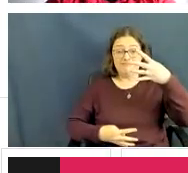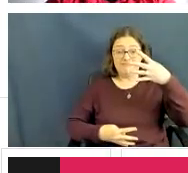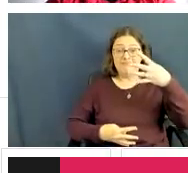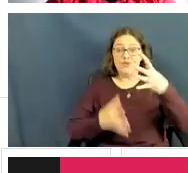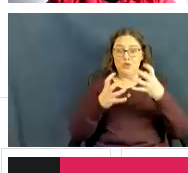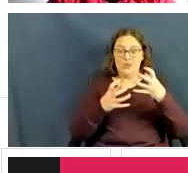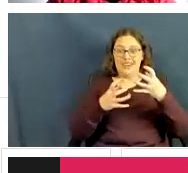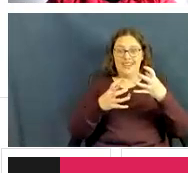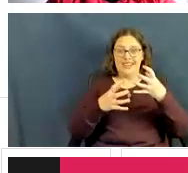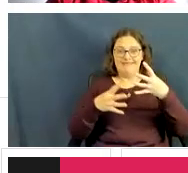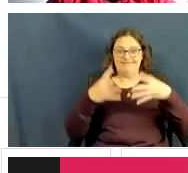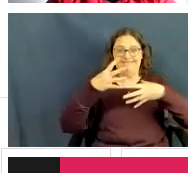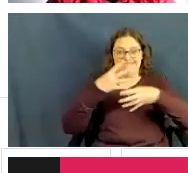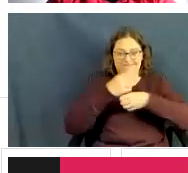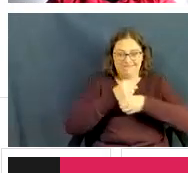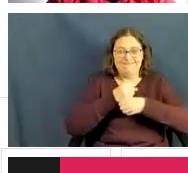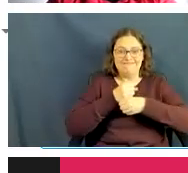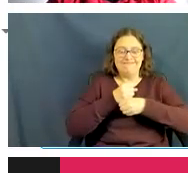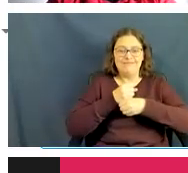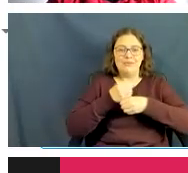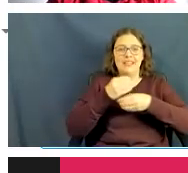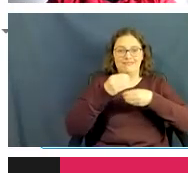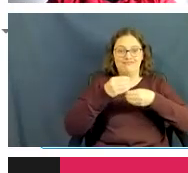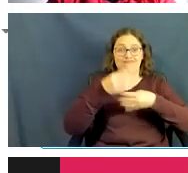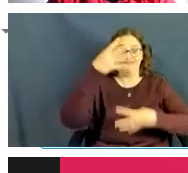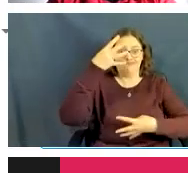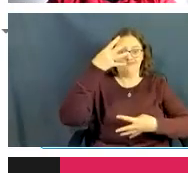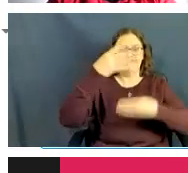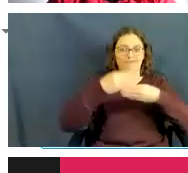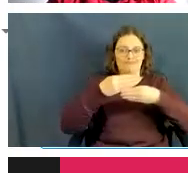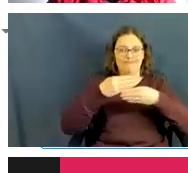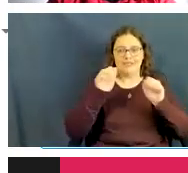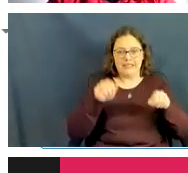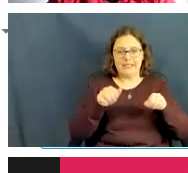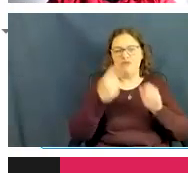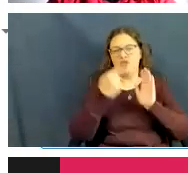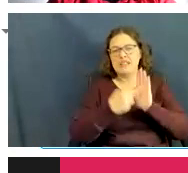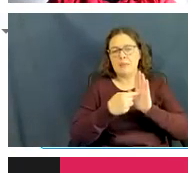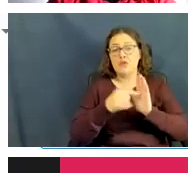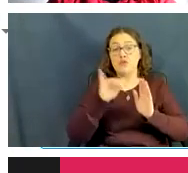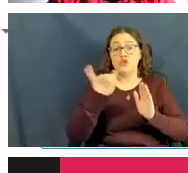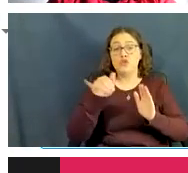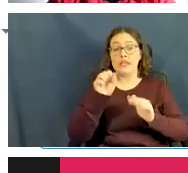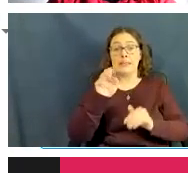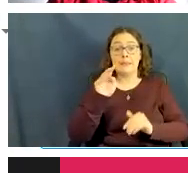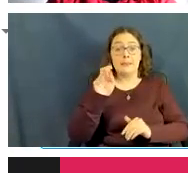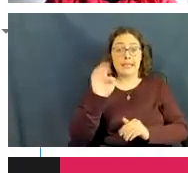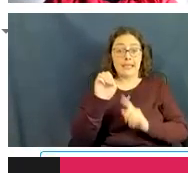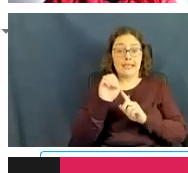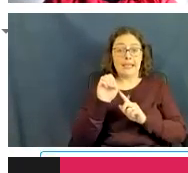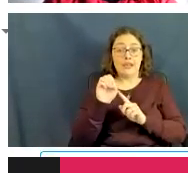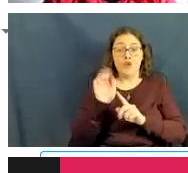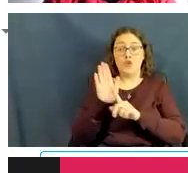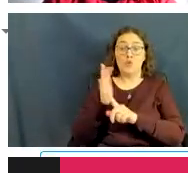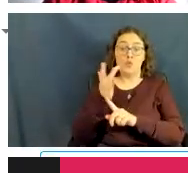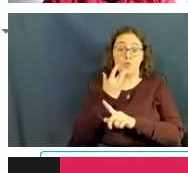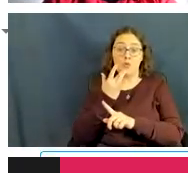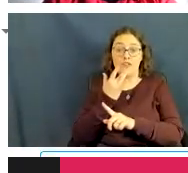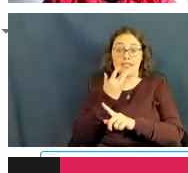within PowerPoint so you will have blank slides, it is a template you can see.